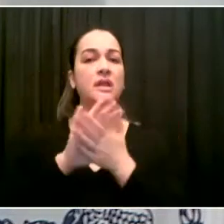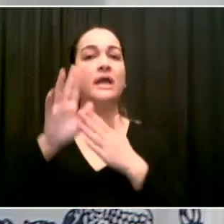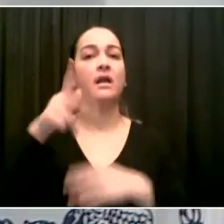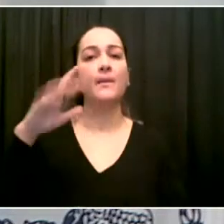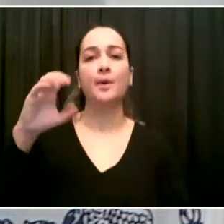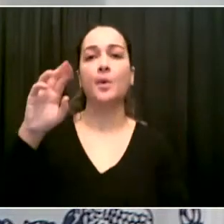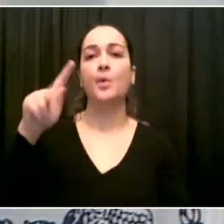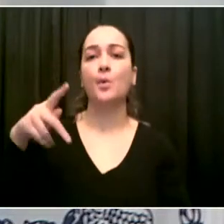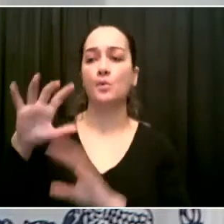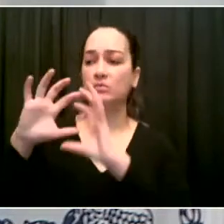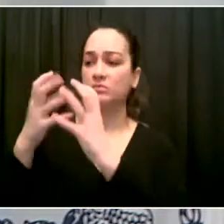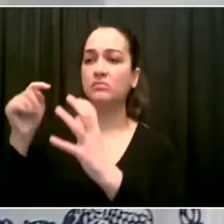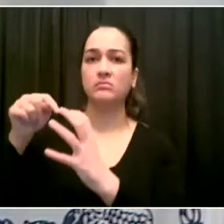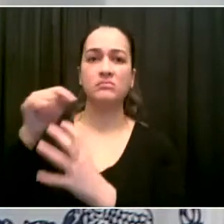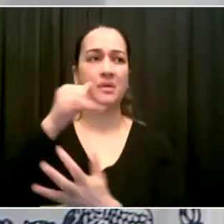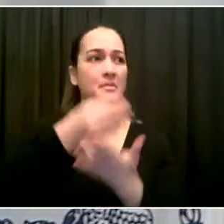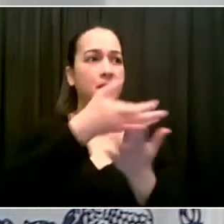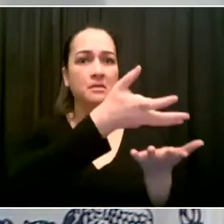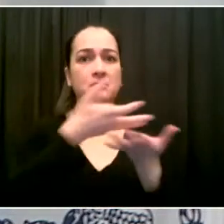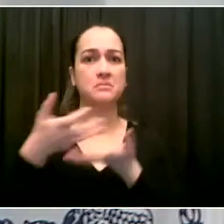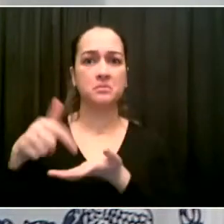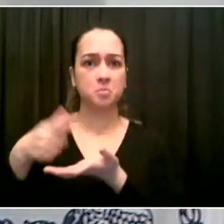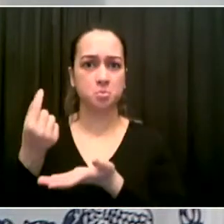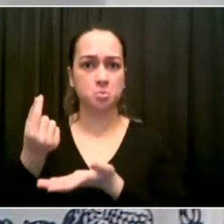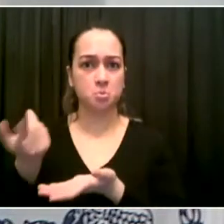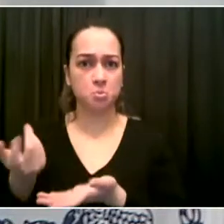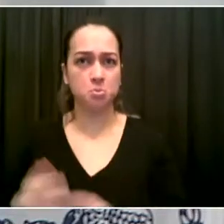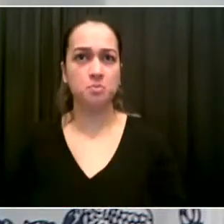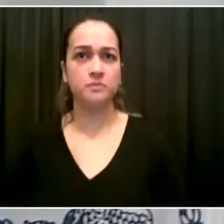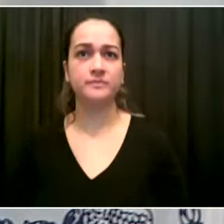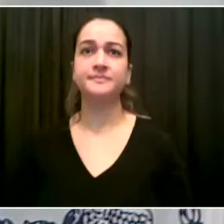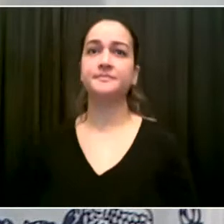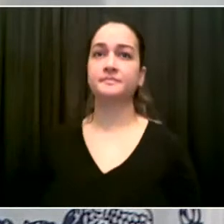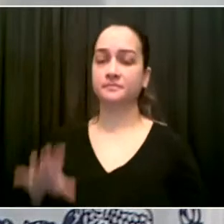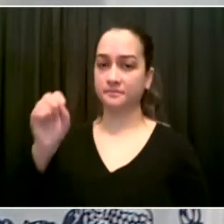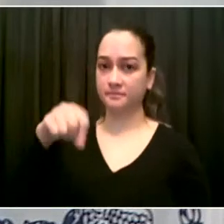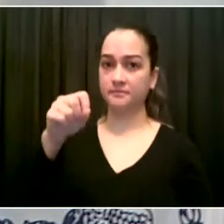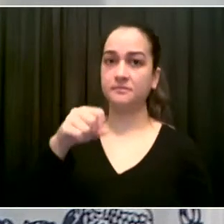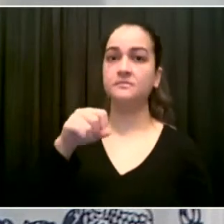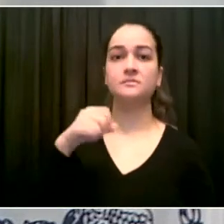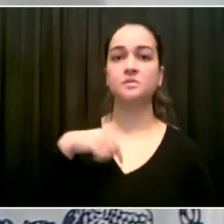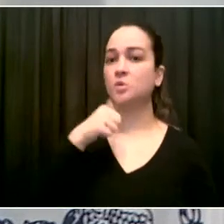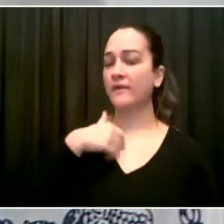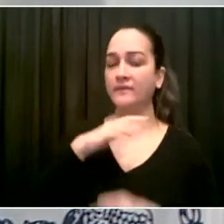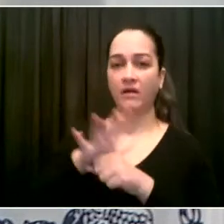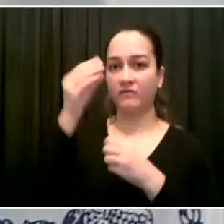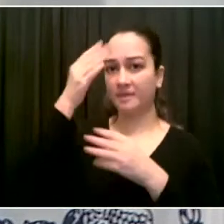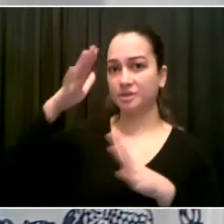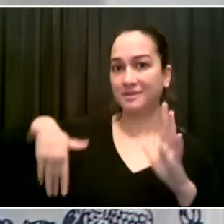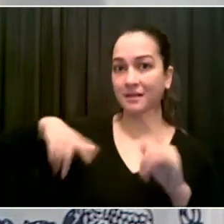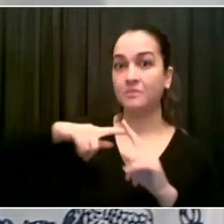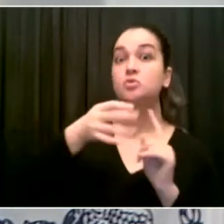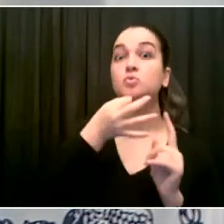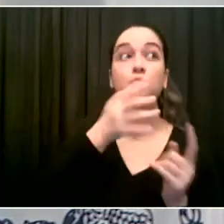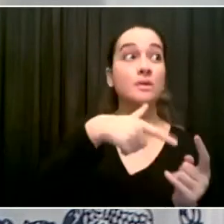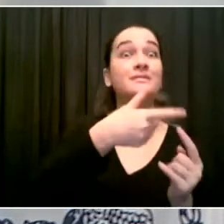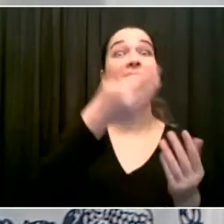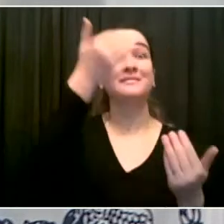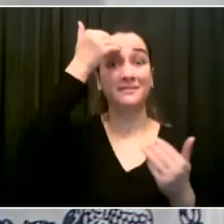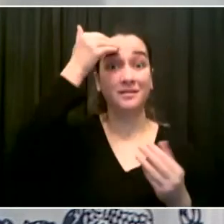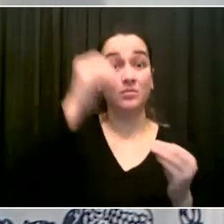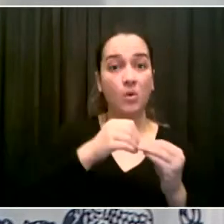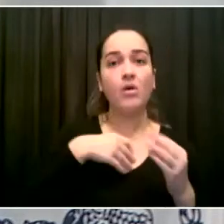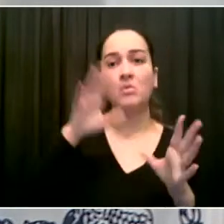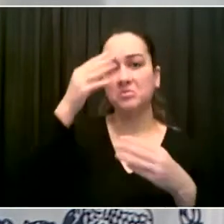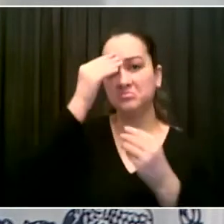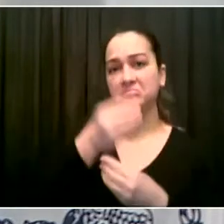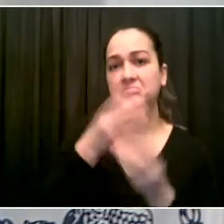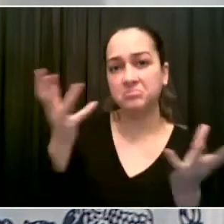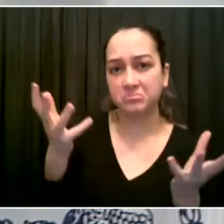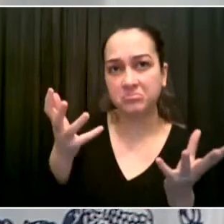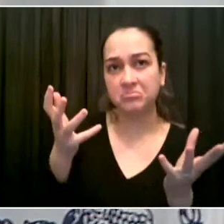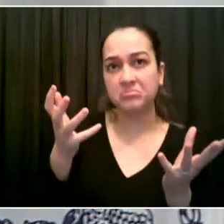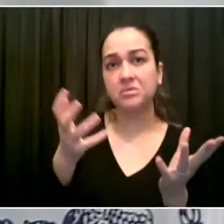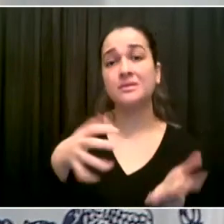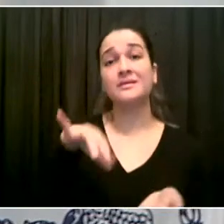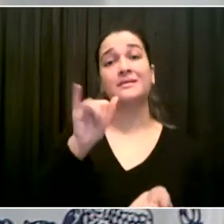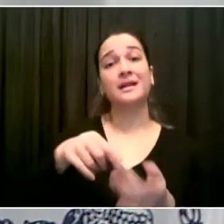STATUS?